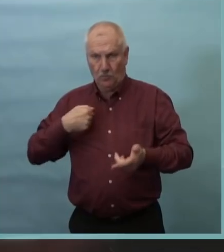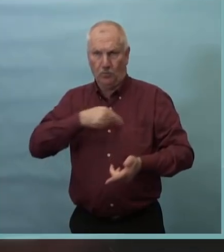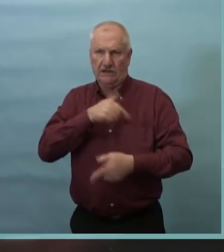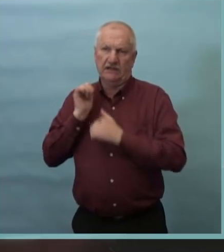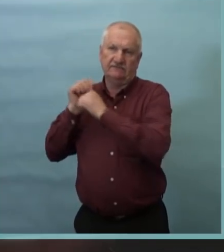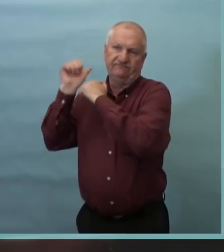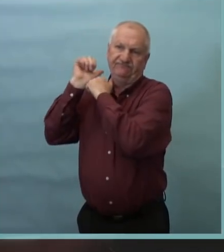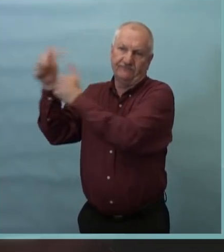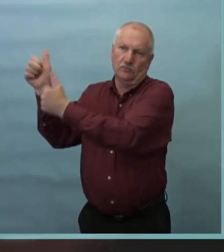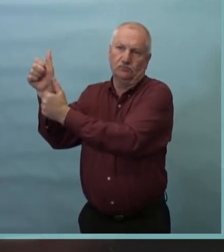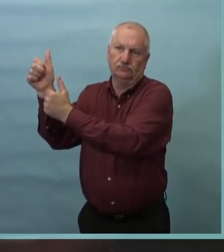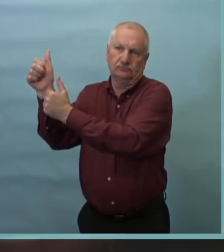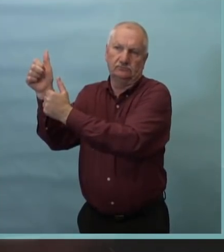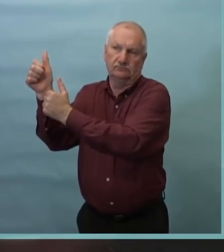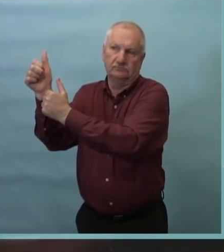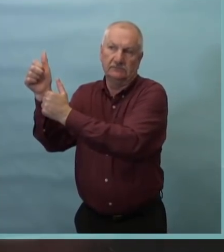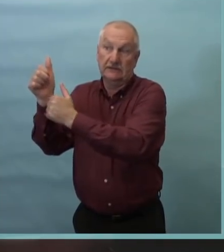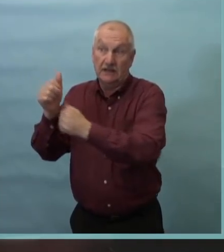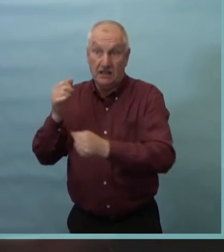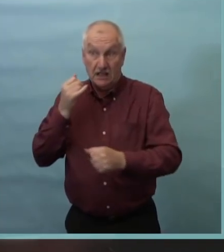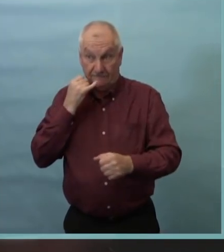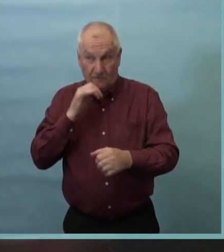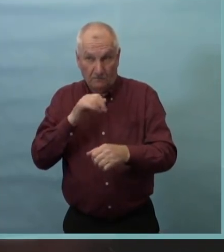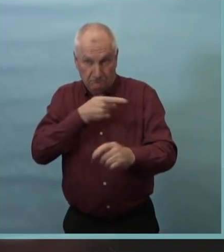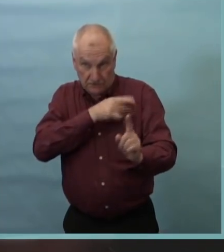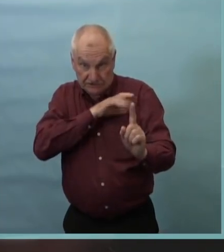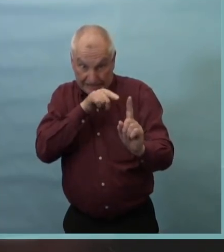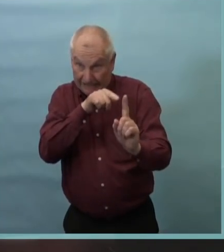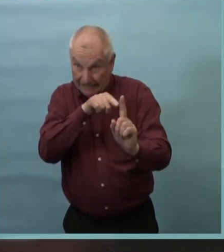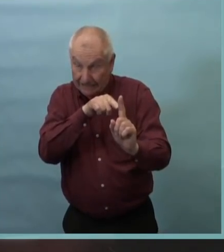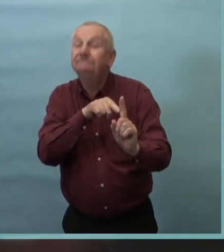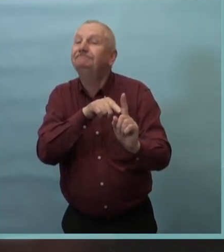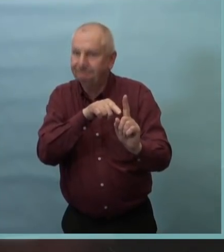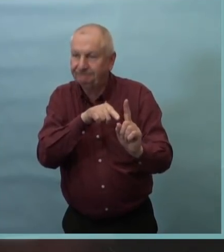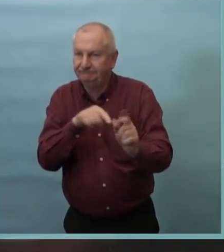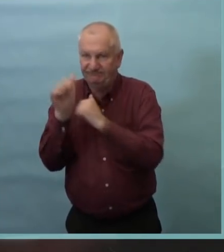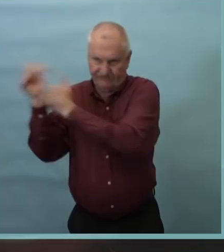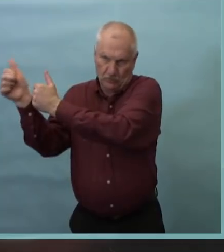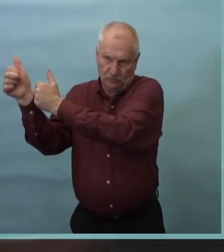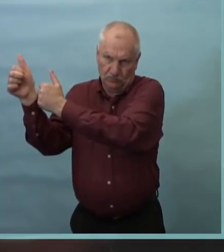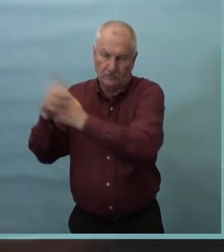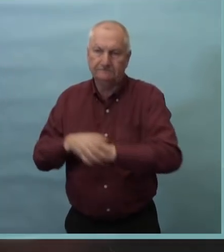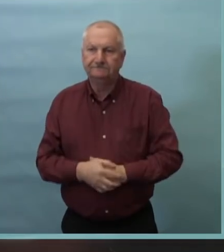have been working collaboratively with service delivery organizations personal